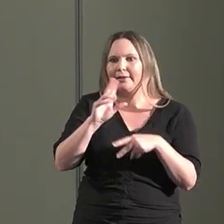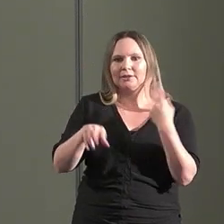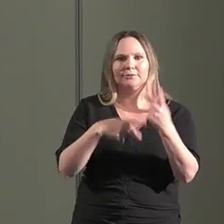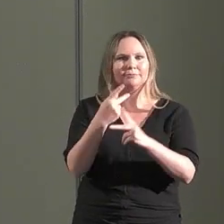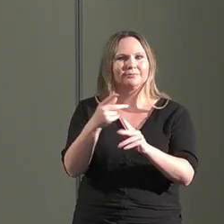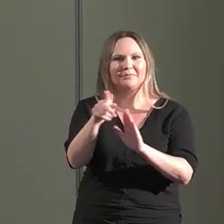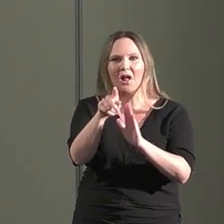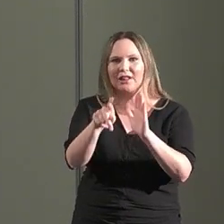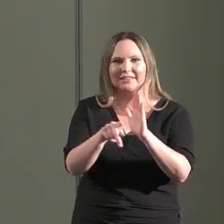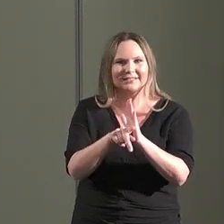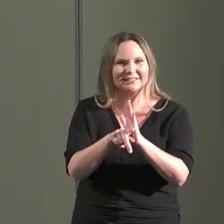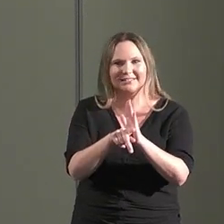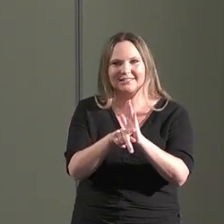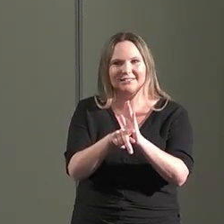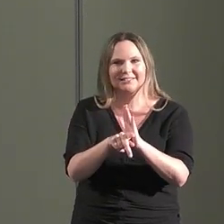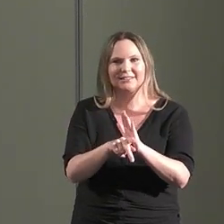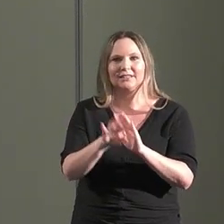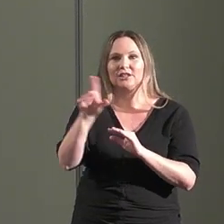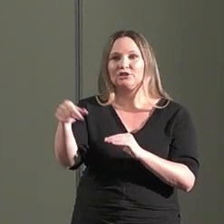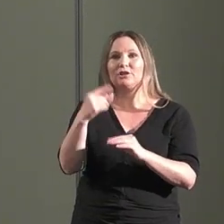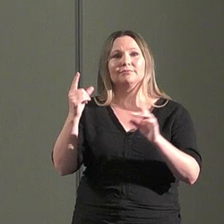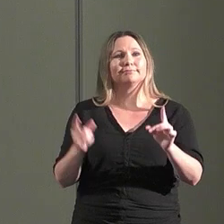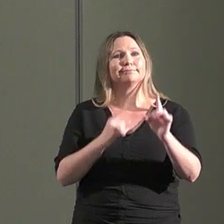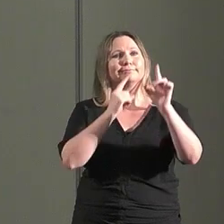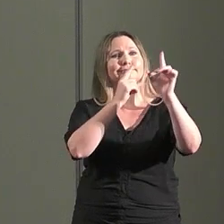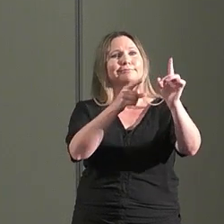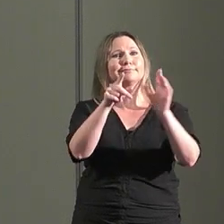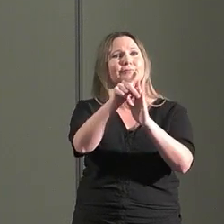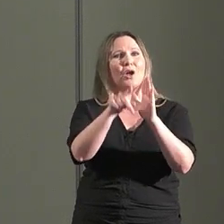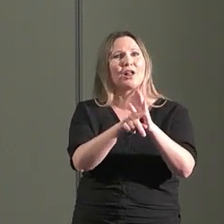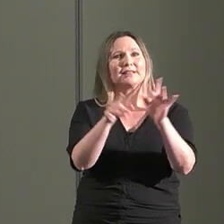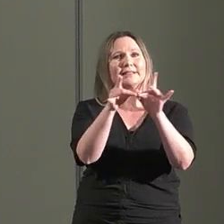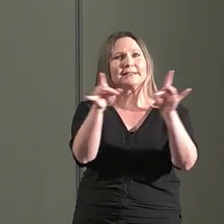Even just aspirational policy statements.